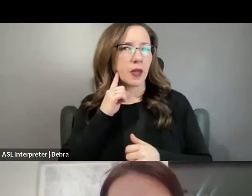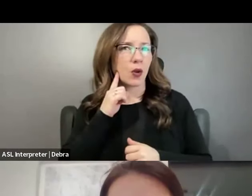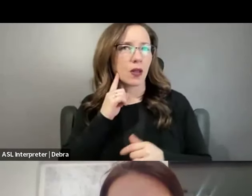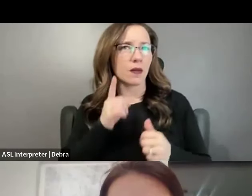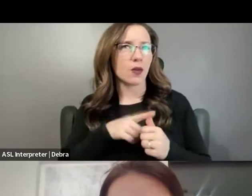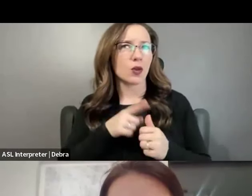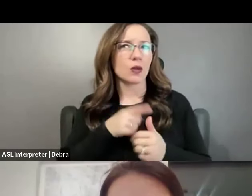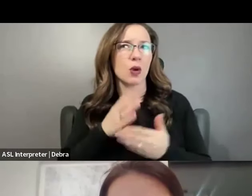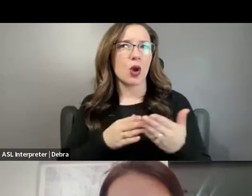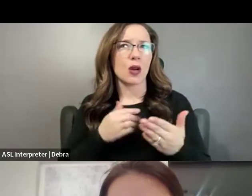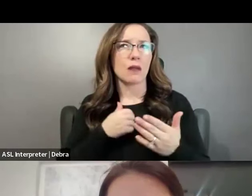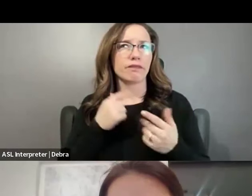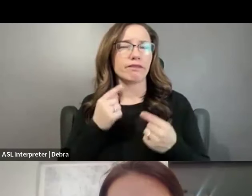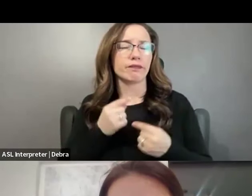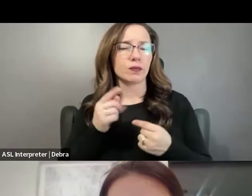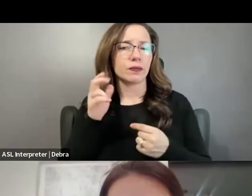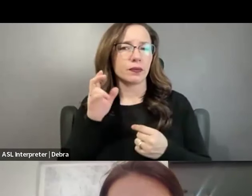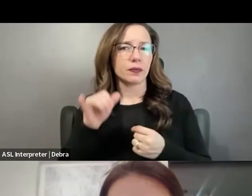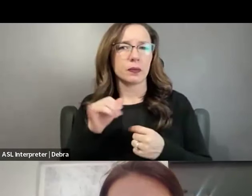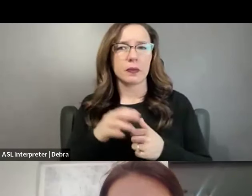Could you please repeat that?